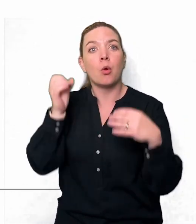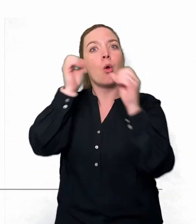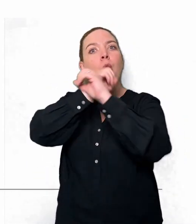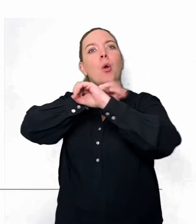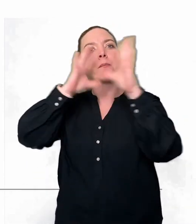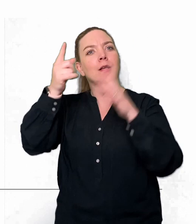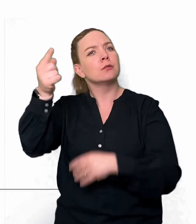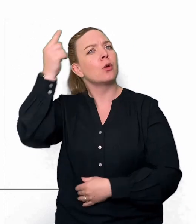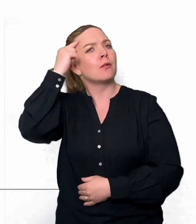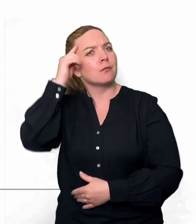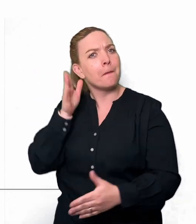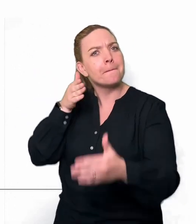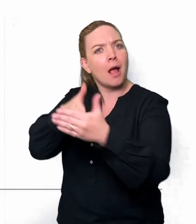comprehension or cognitive barriers.